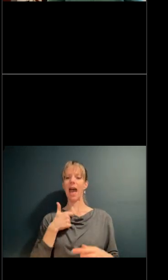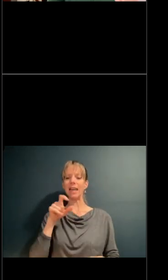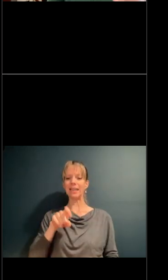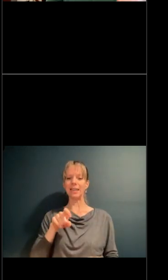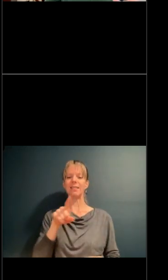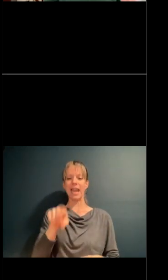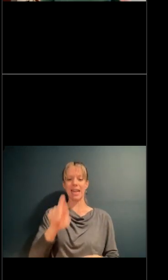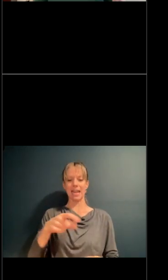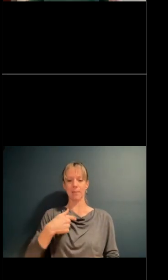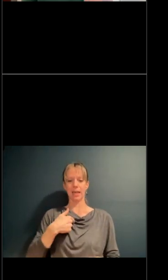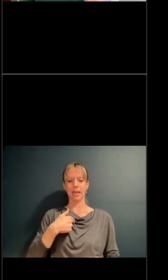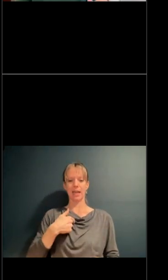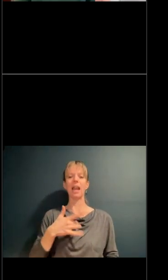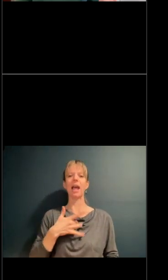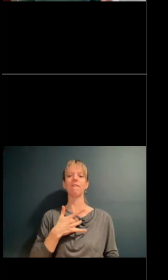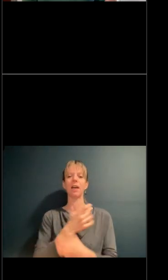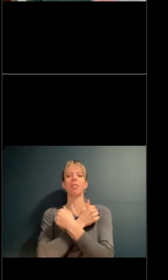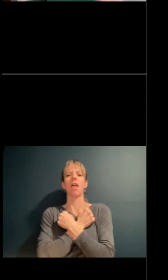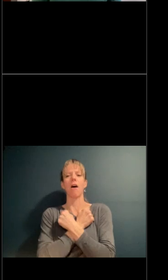And I imagine those will resonate with you very quickly.